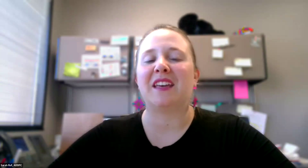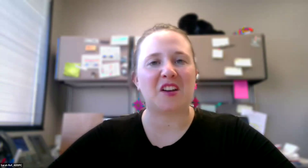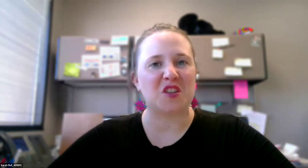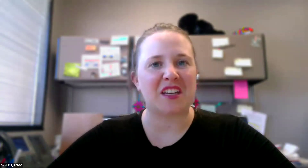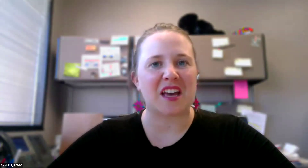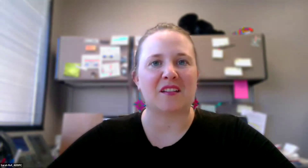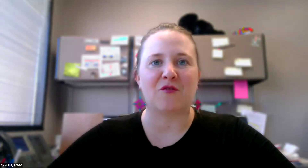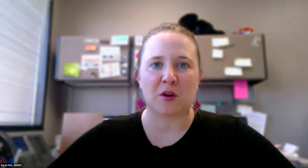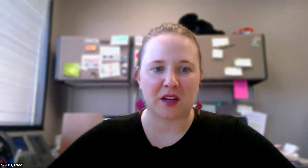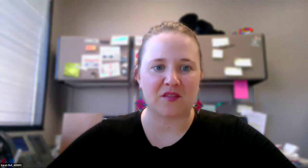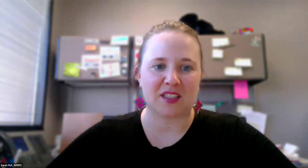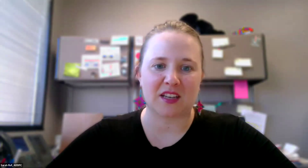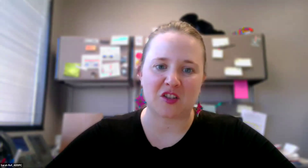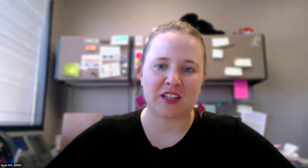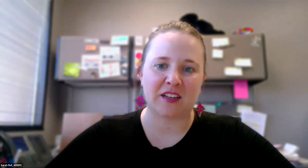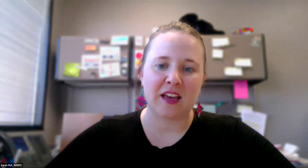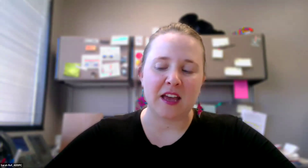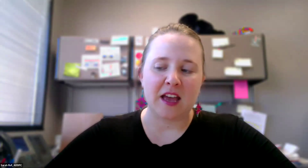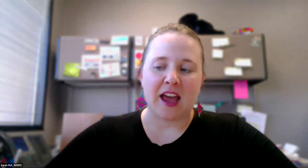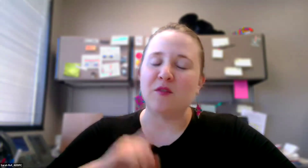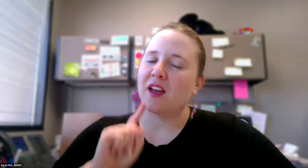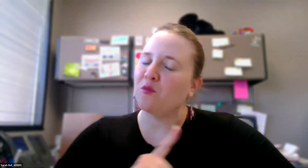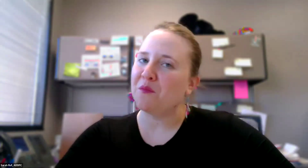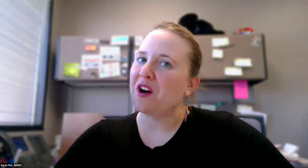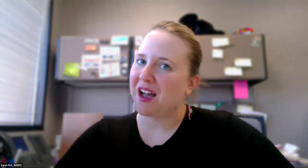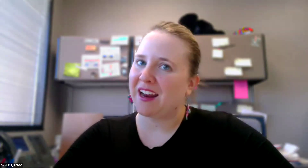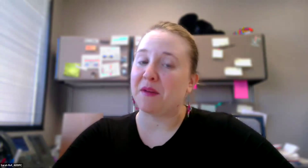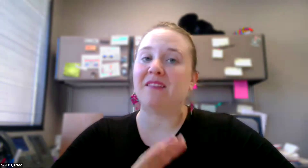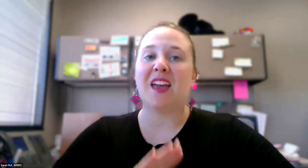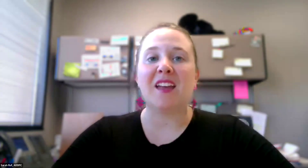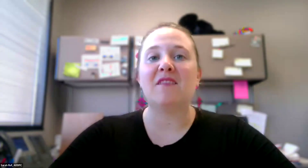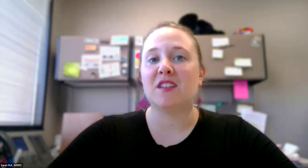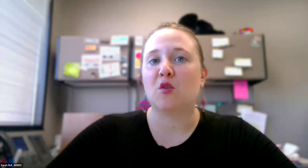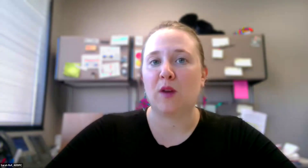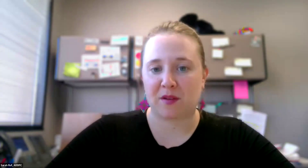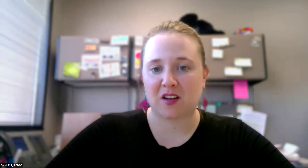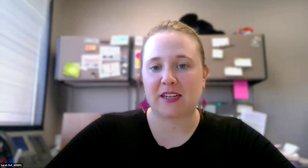GAUGING AND INFORMATIVE DISCUSSION AND ONE MORE ITEM. AT THE END OF THIS WEBINAR